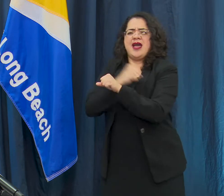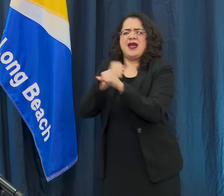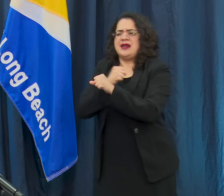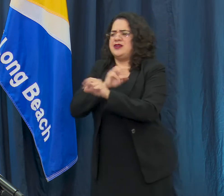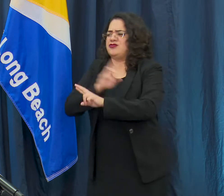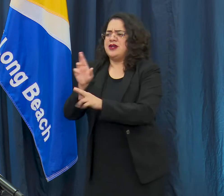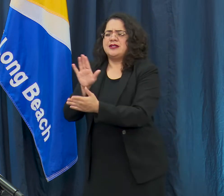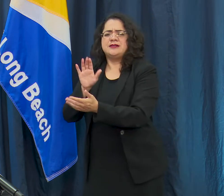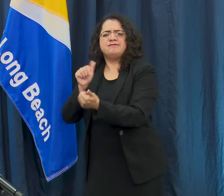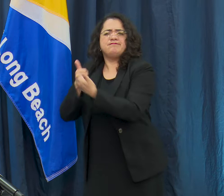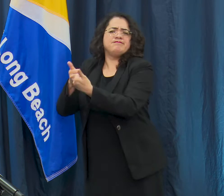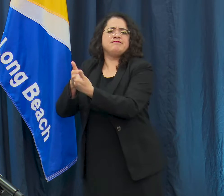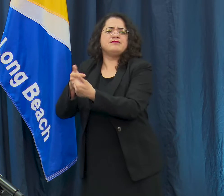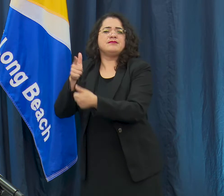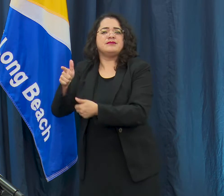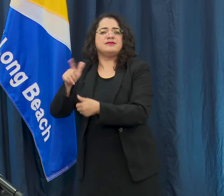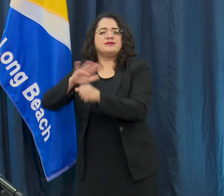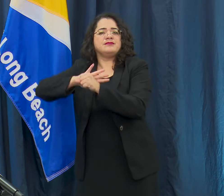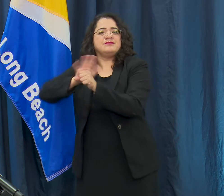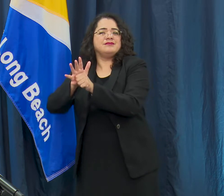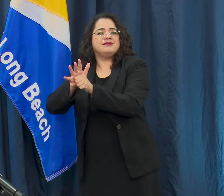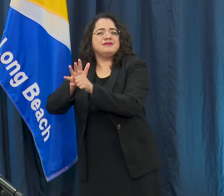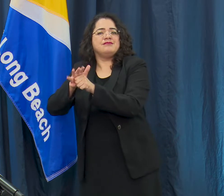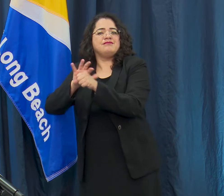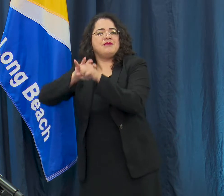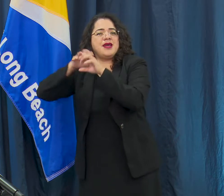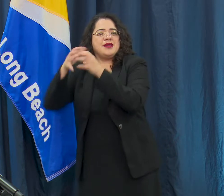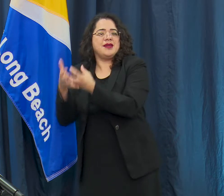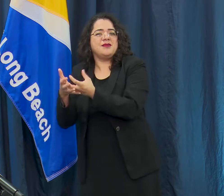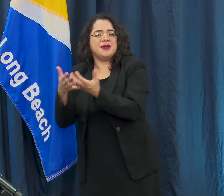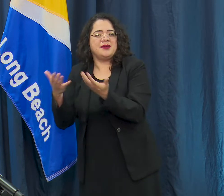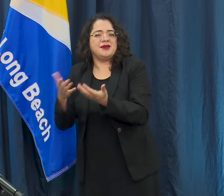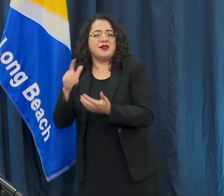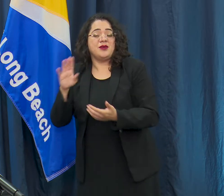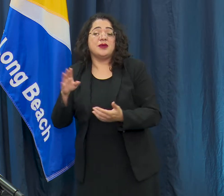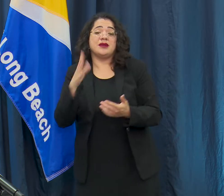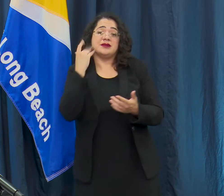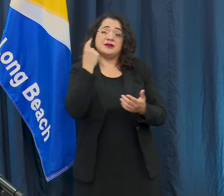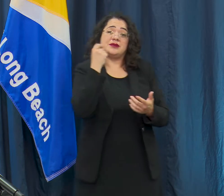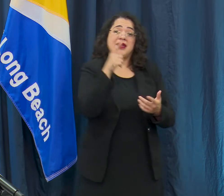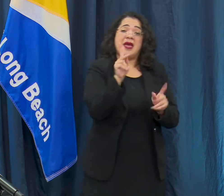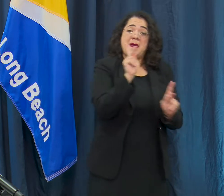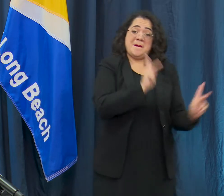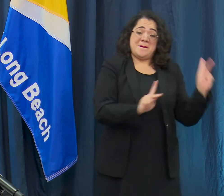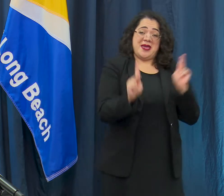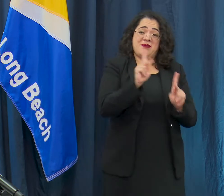amount of people that are counted as part of the census directly relates to how